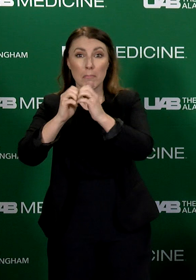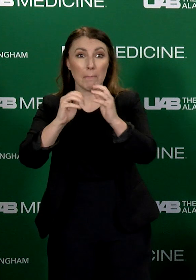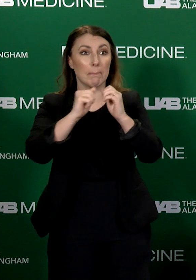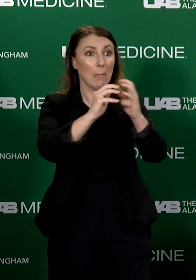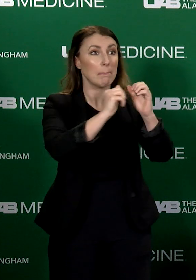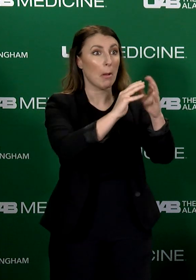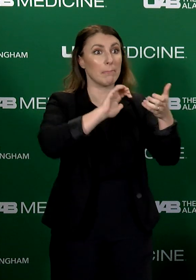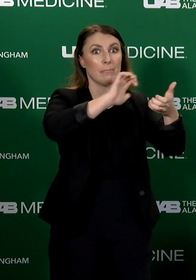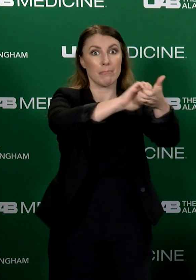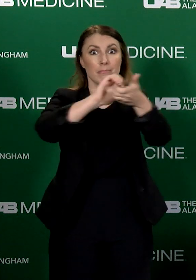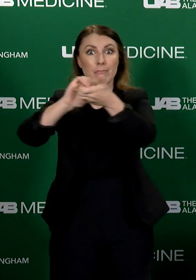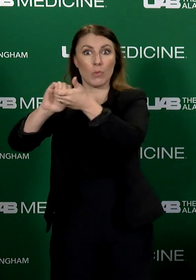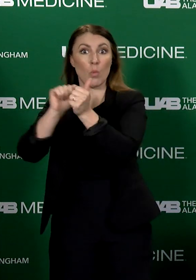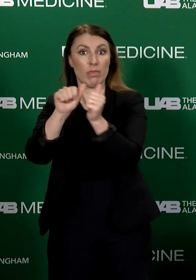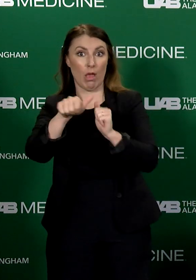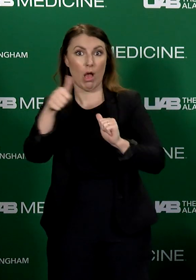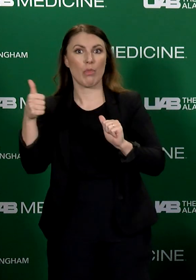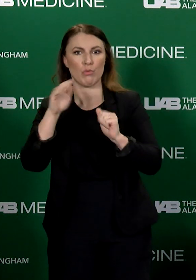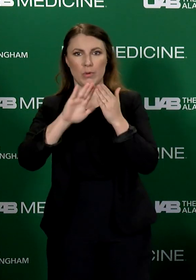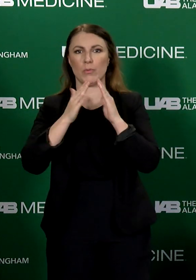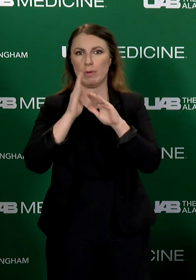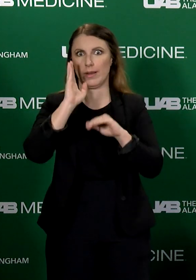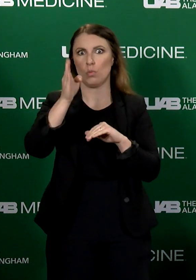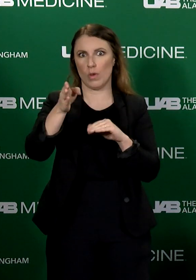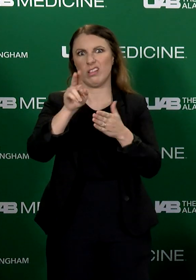partners in the upcoming weeks